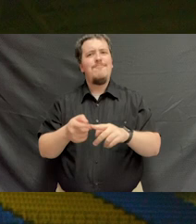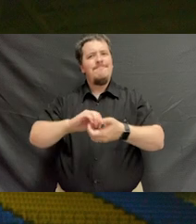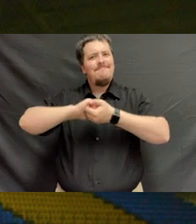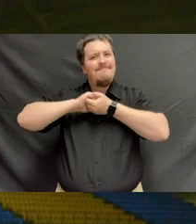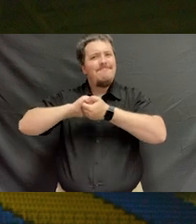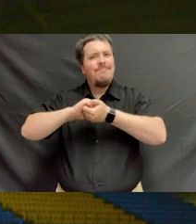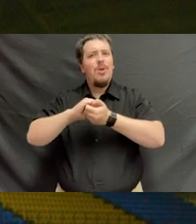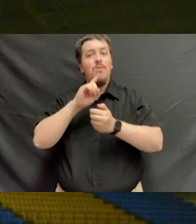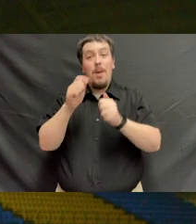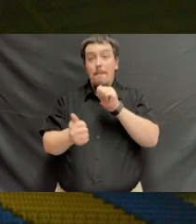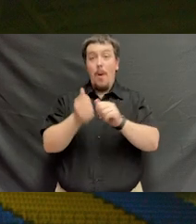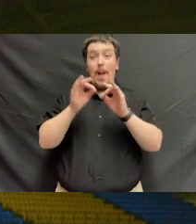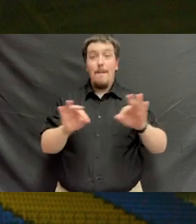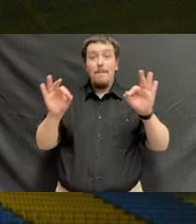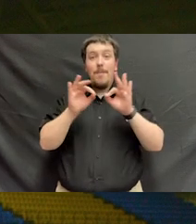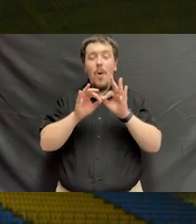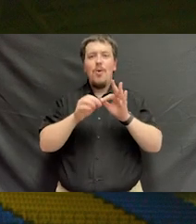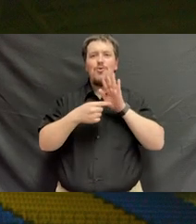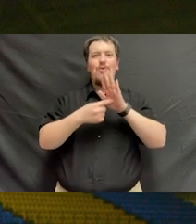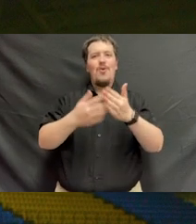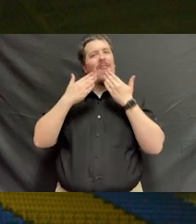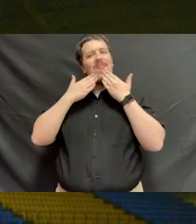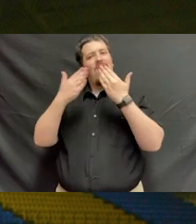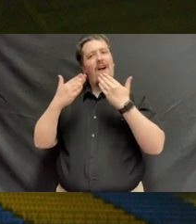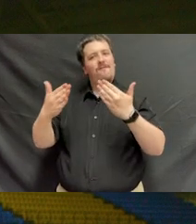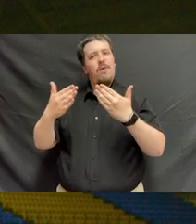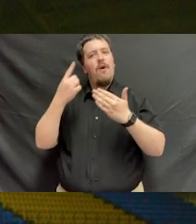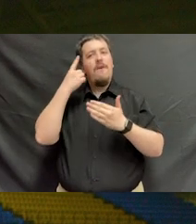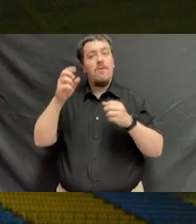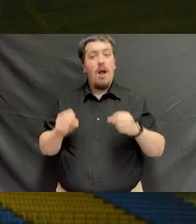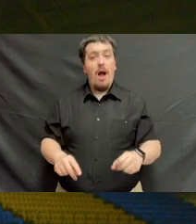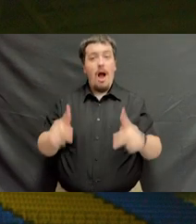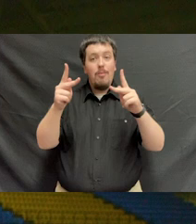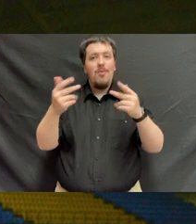and probably most important of all, to express gratitude for the opportunities